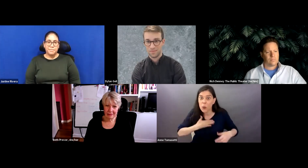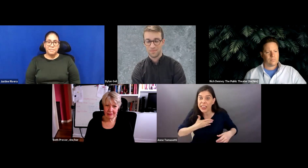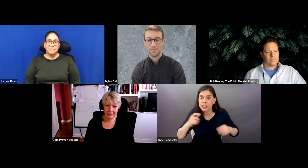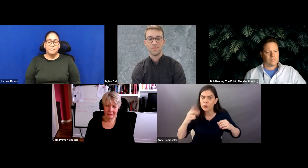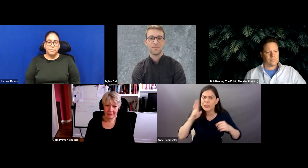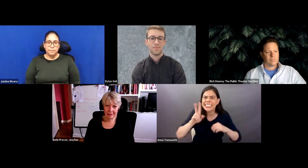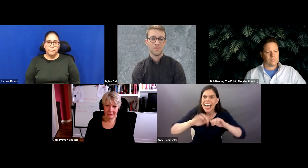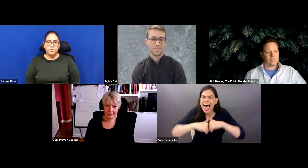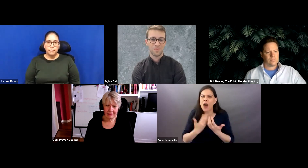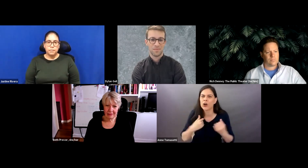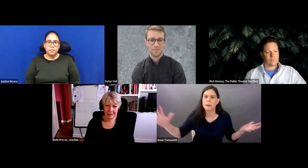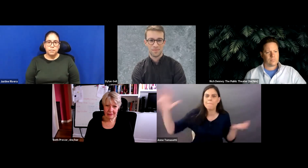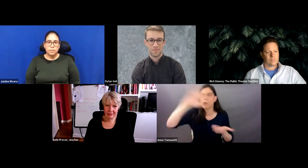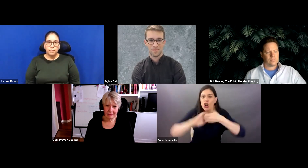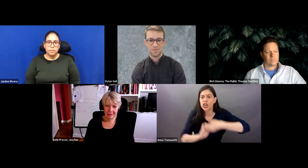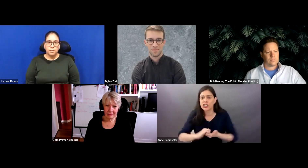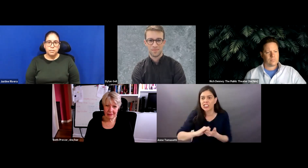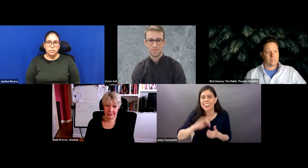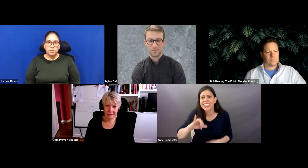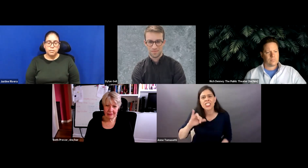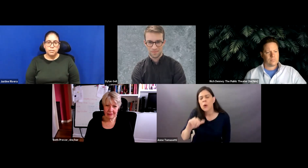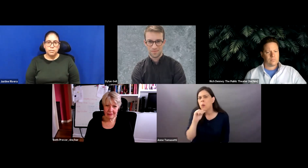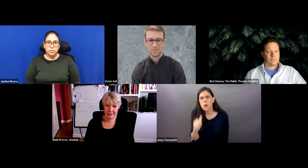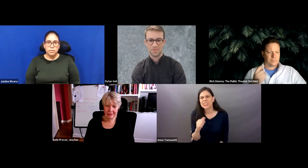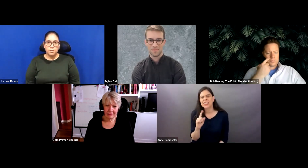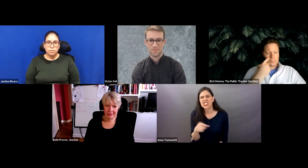musical composers, everybody involved, and it was a huge